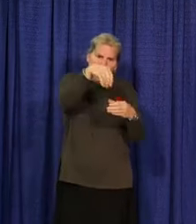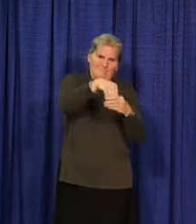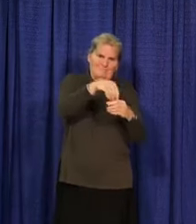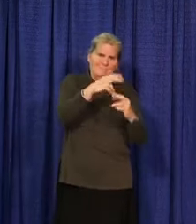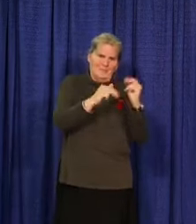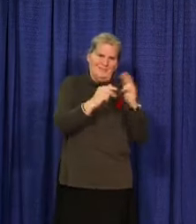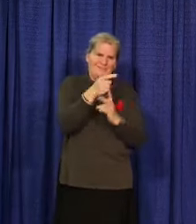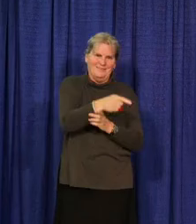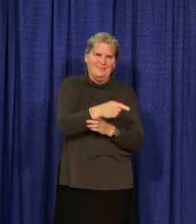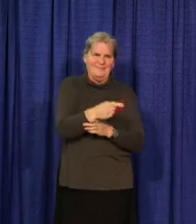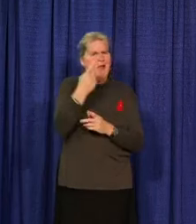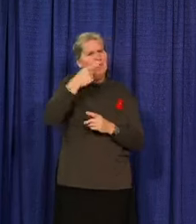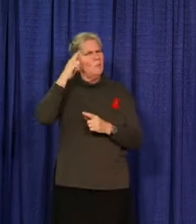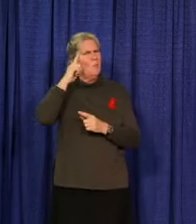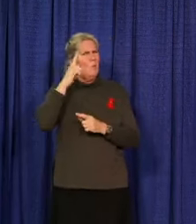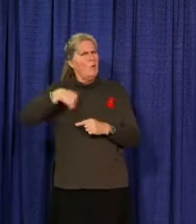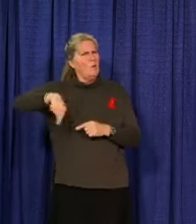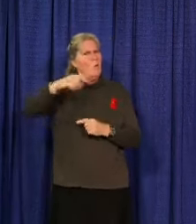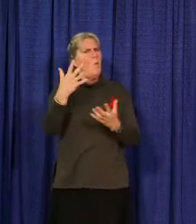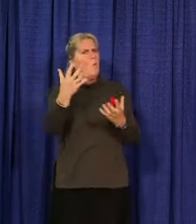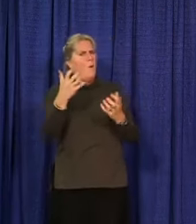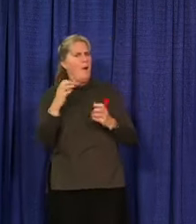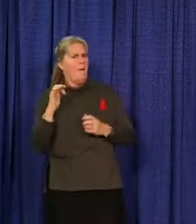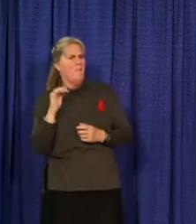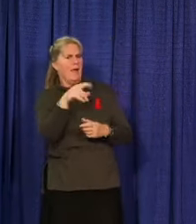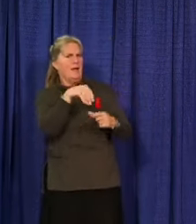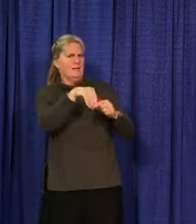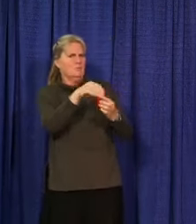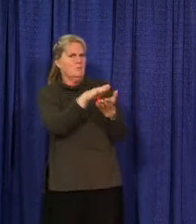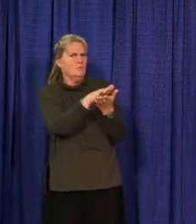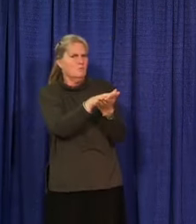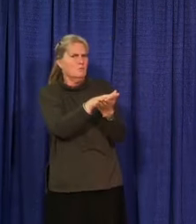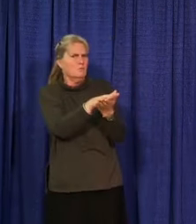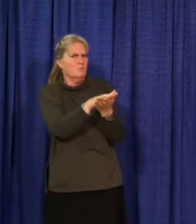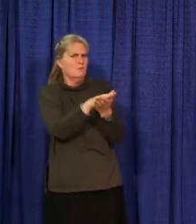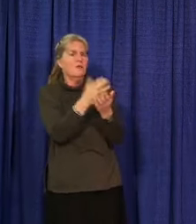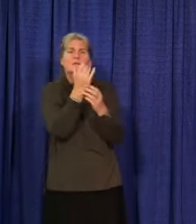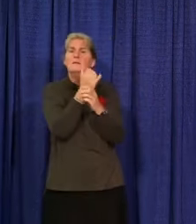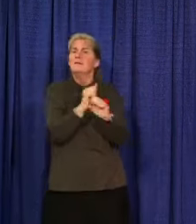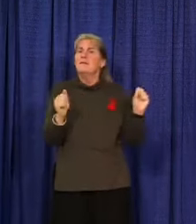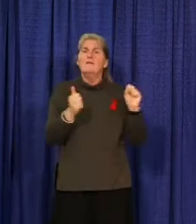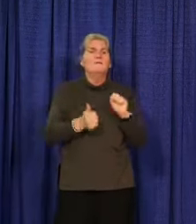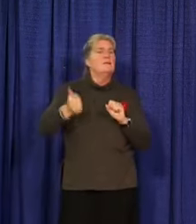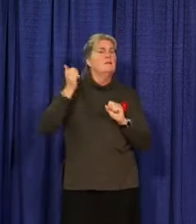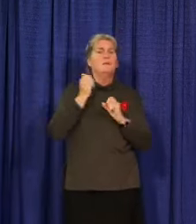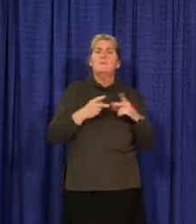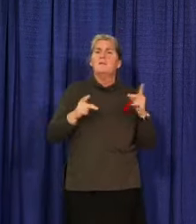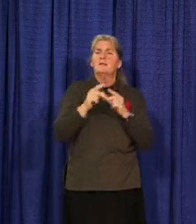I think that is what we all want, and we can all agree that the safest place for children to